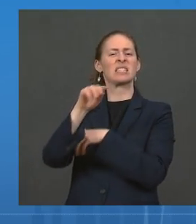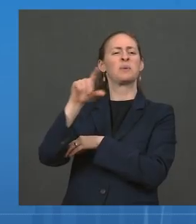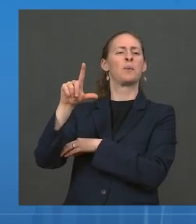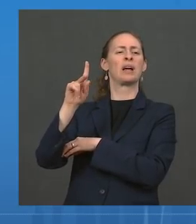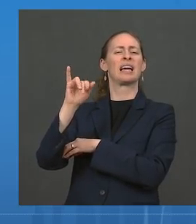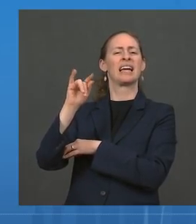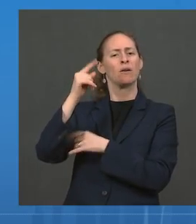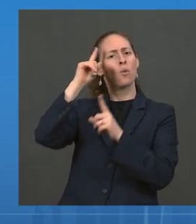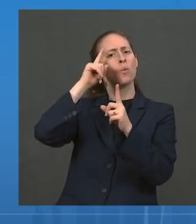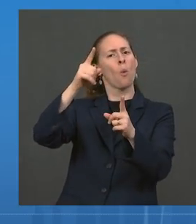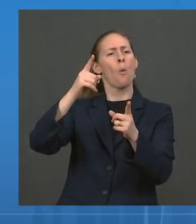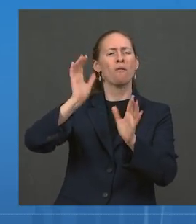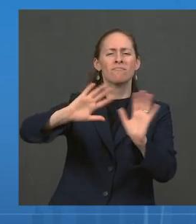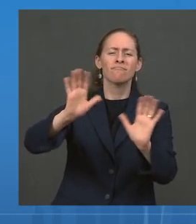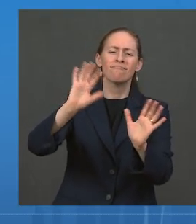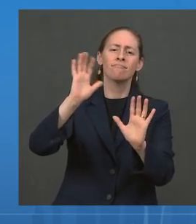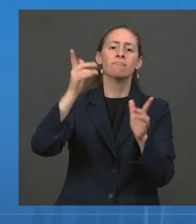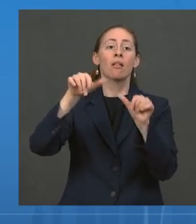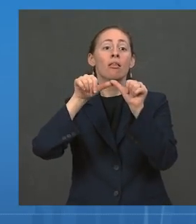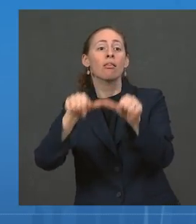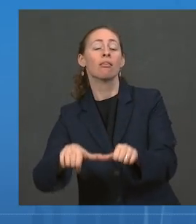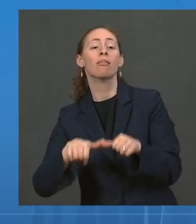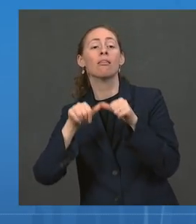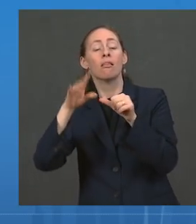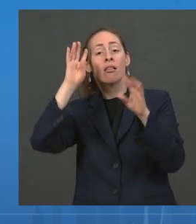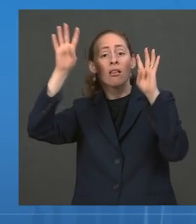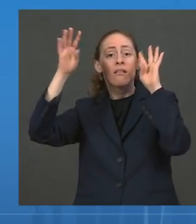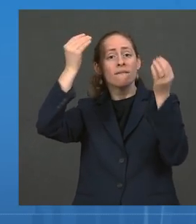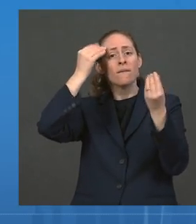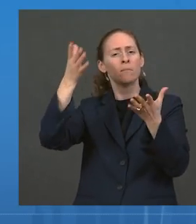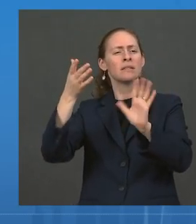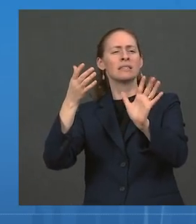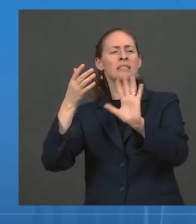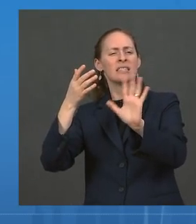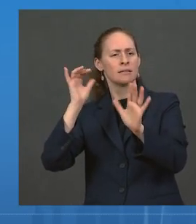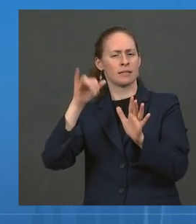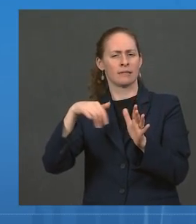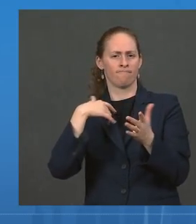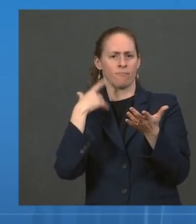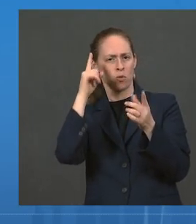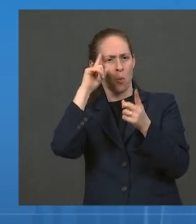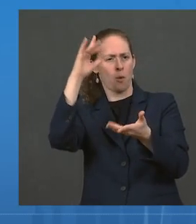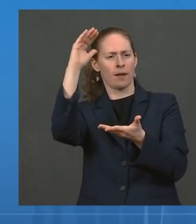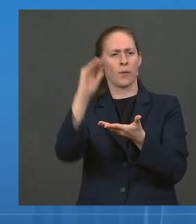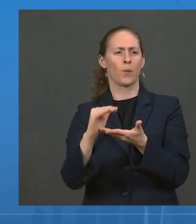You can view the advisory and the toolkit at SurgeonGeneral.gov/ HealthMisinformation.